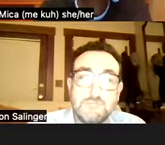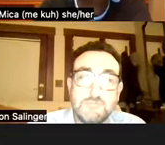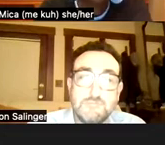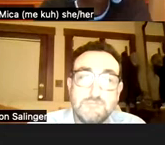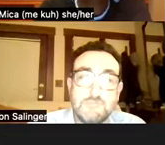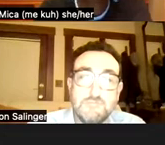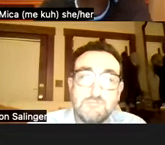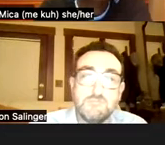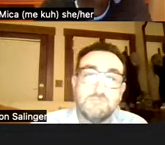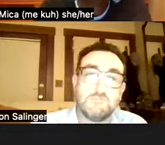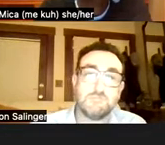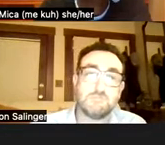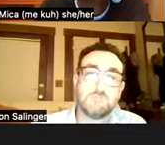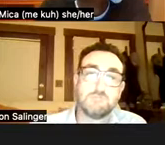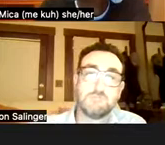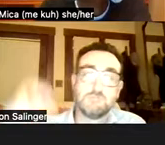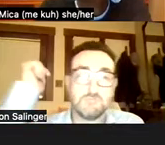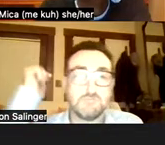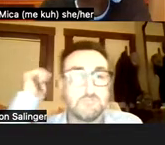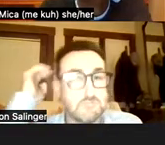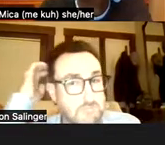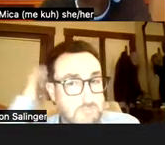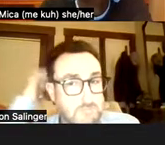20:03:56 Elizabeth cut. So this is the cup of redemption that we were talking about,